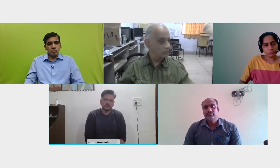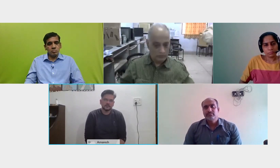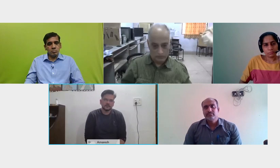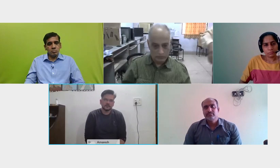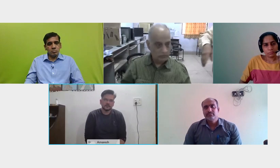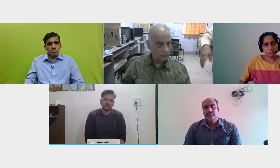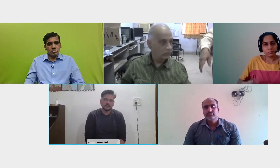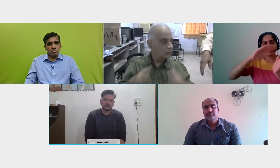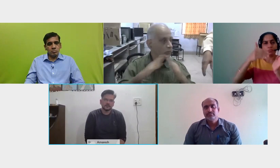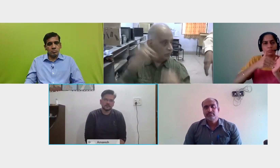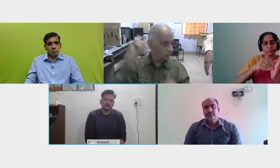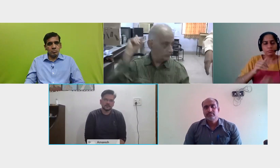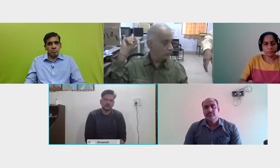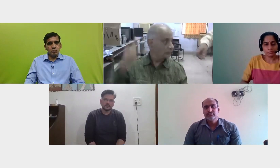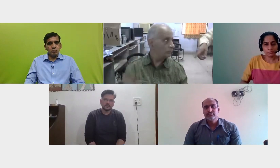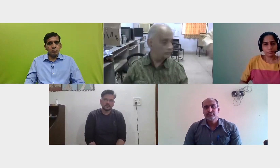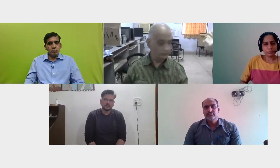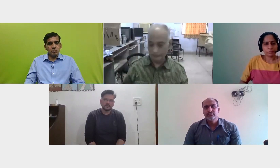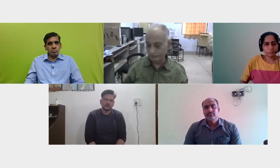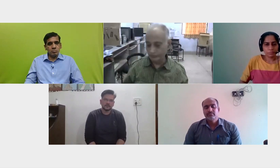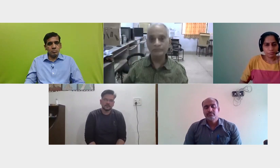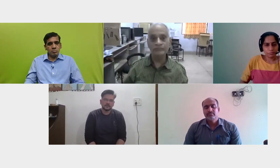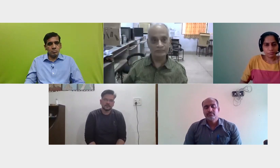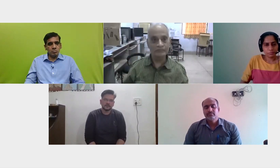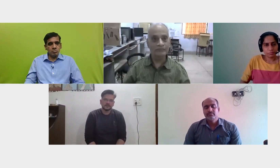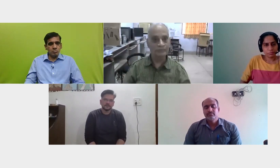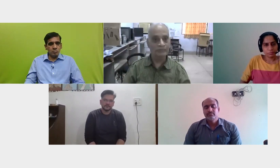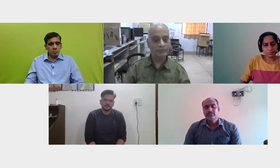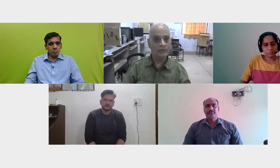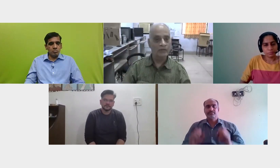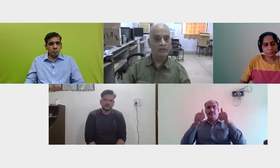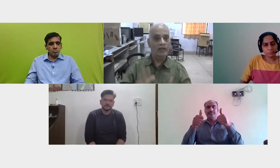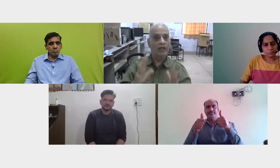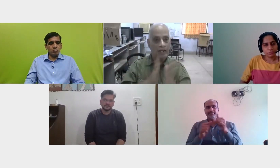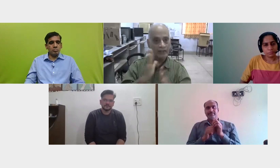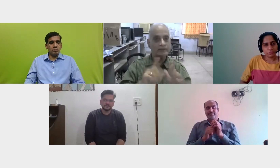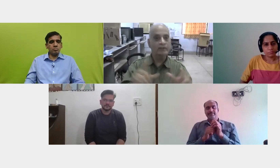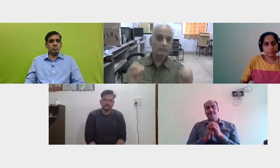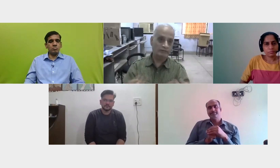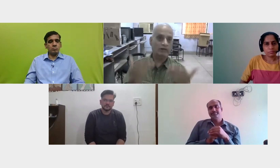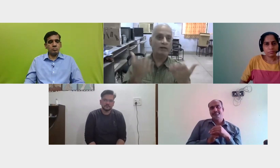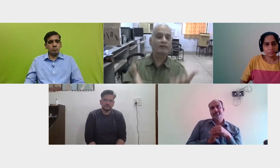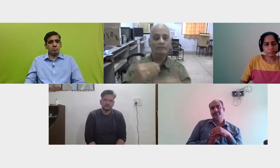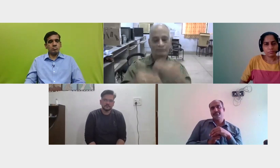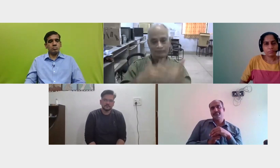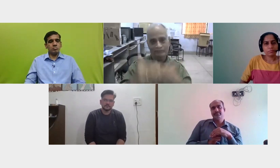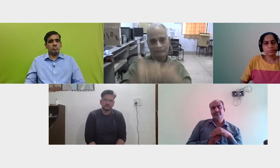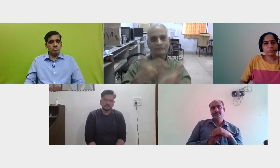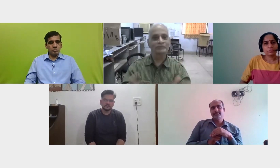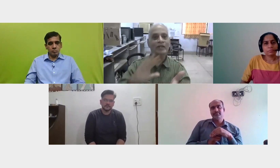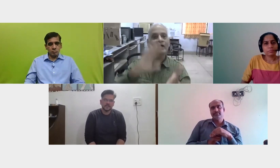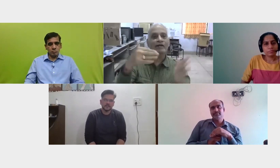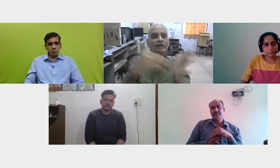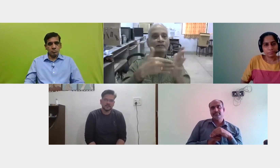found in India and later on.